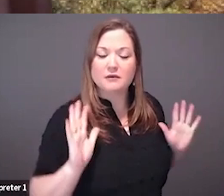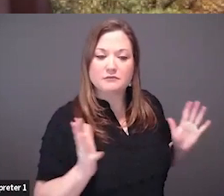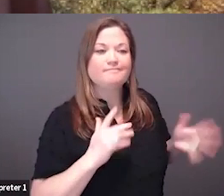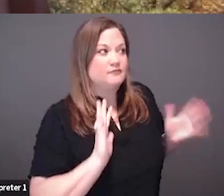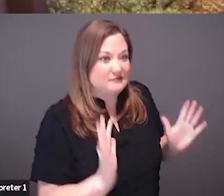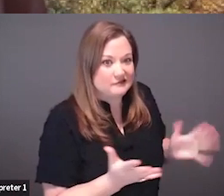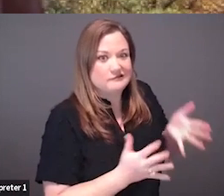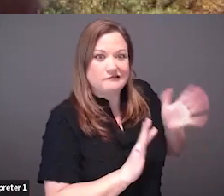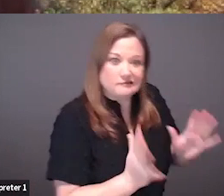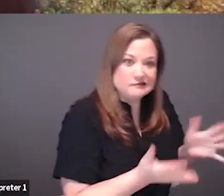Hopefully this helps.